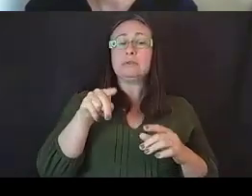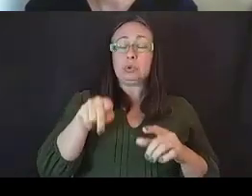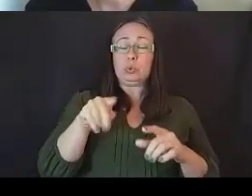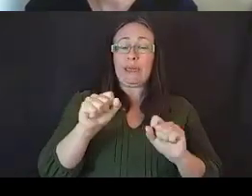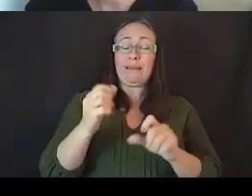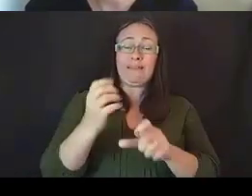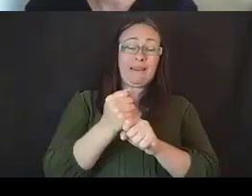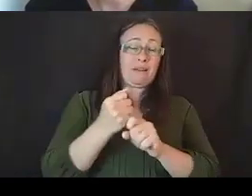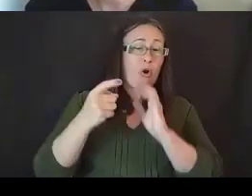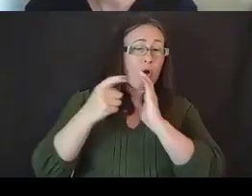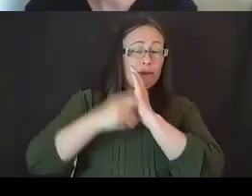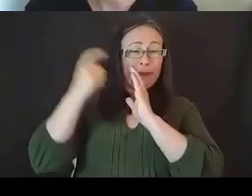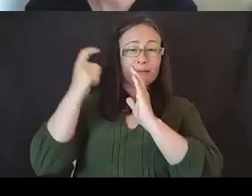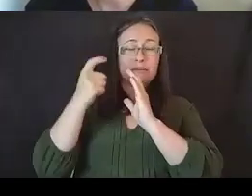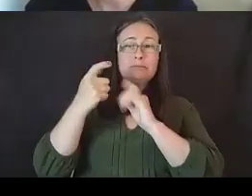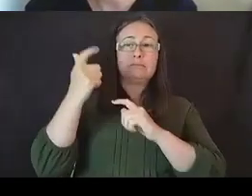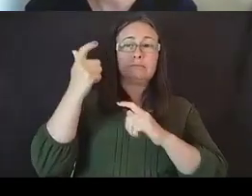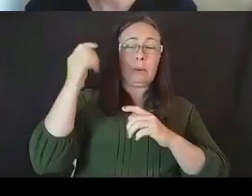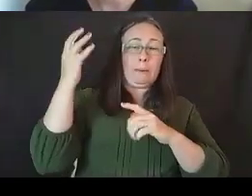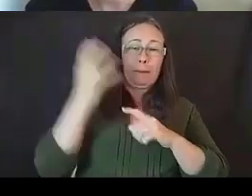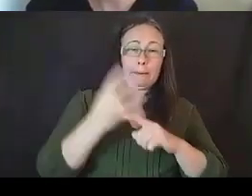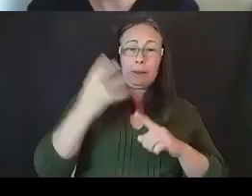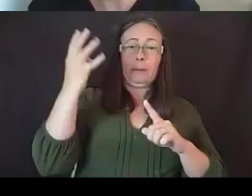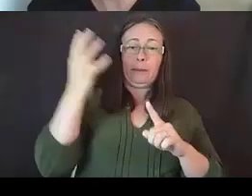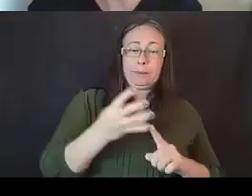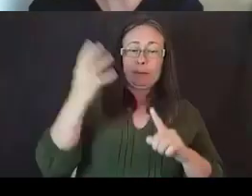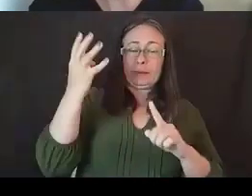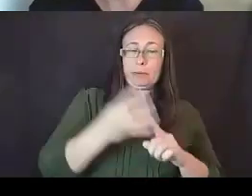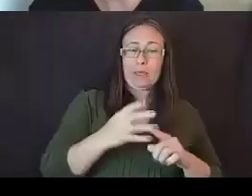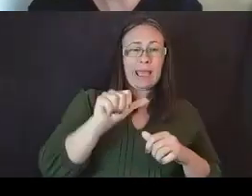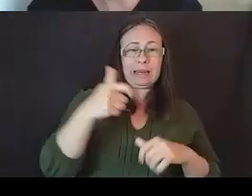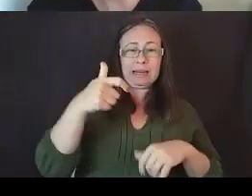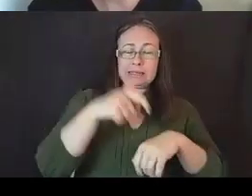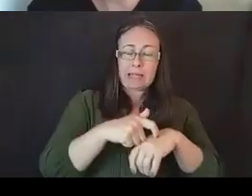whenever there are new projects, publications, or news items matching your search.